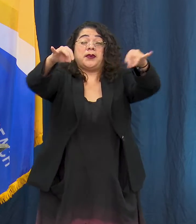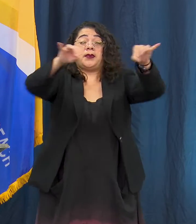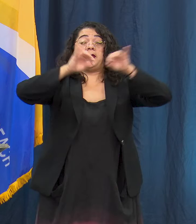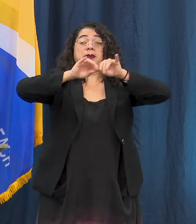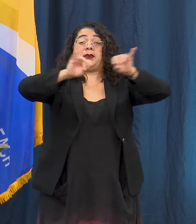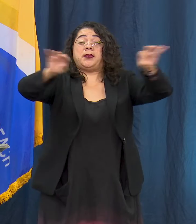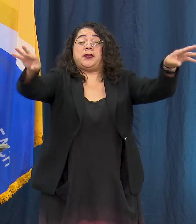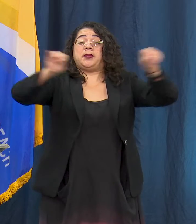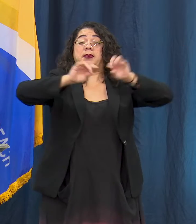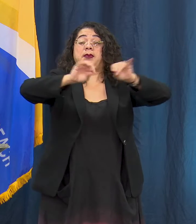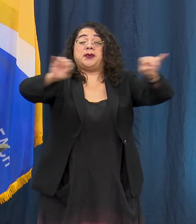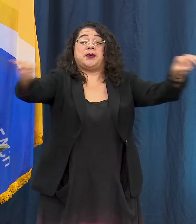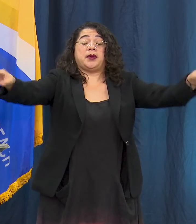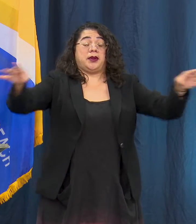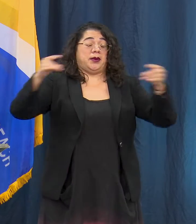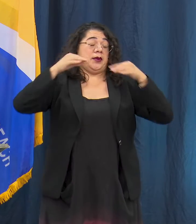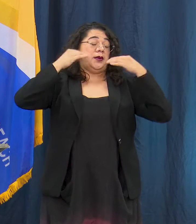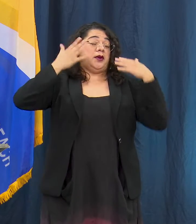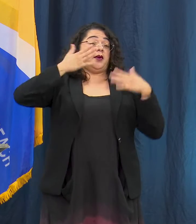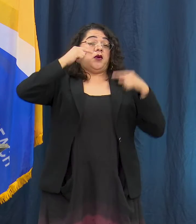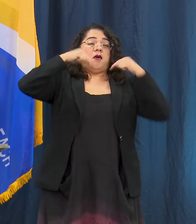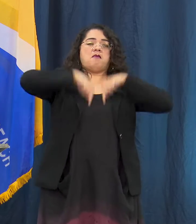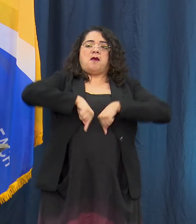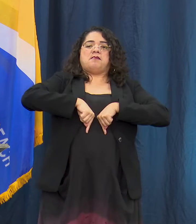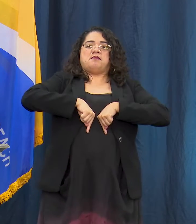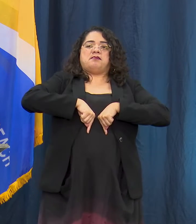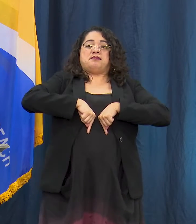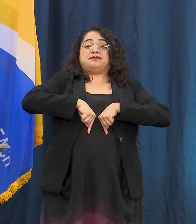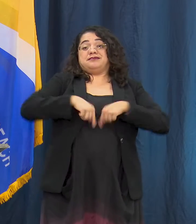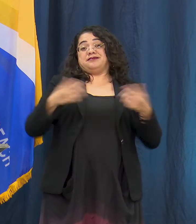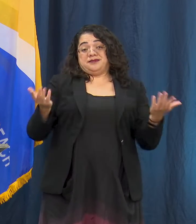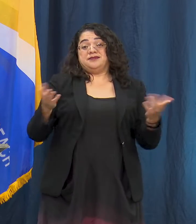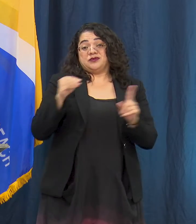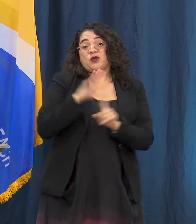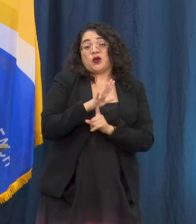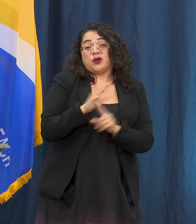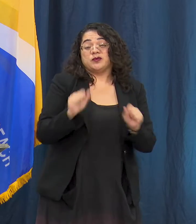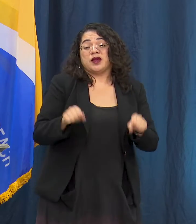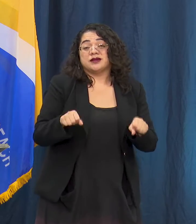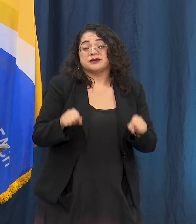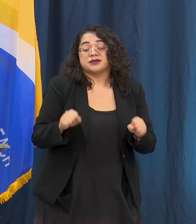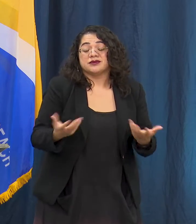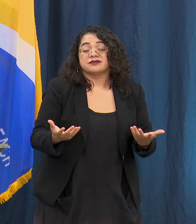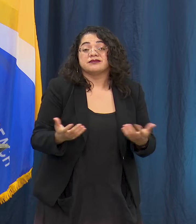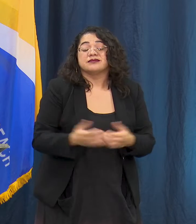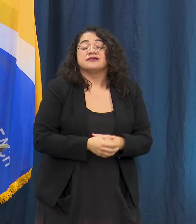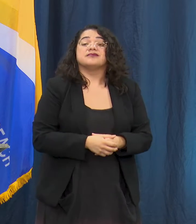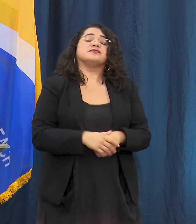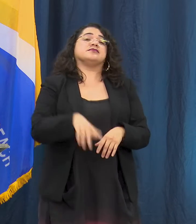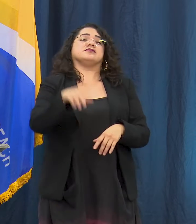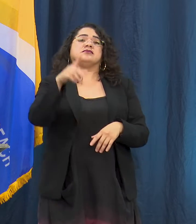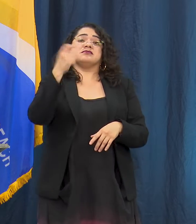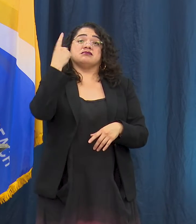understand what that looks like. It is difficult for us to determine whether the protests will contribute to potential surges